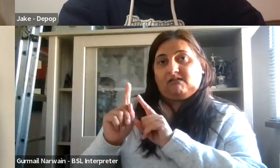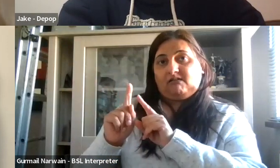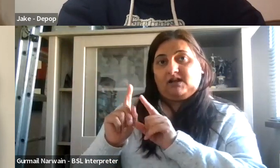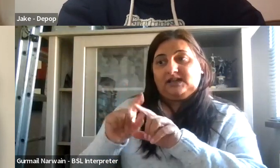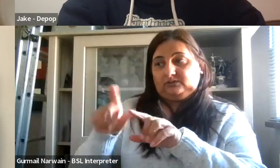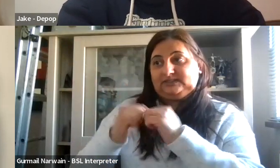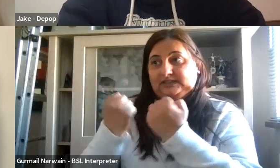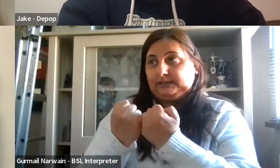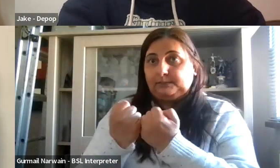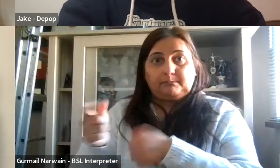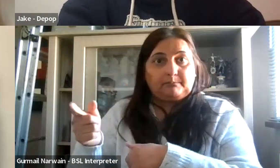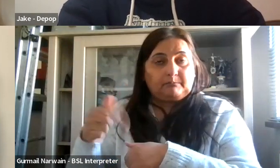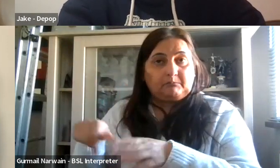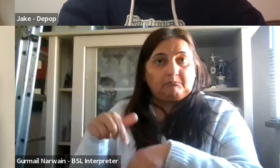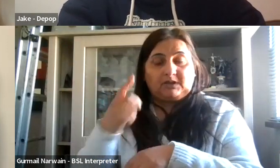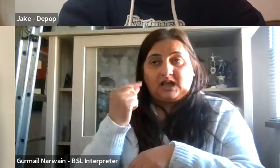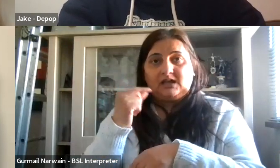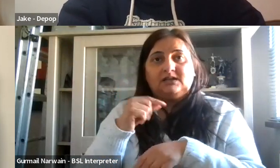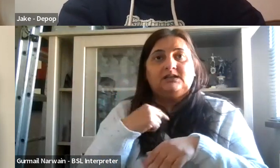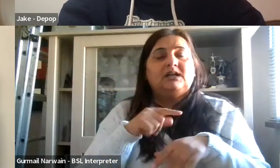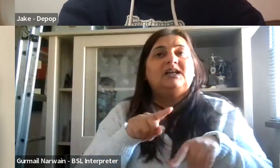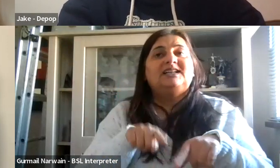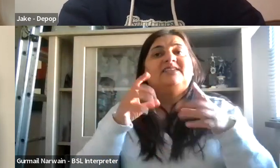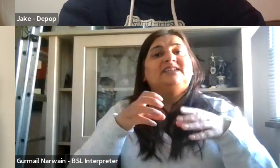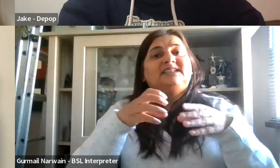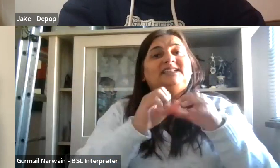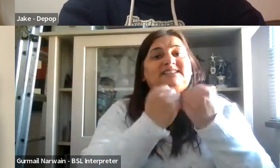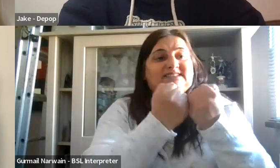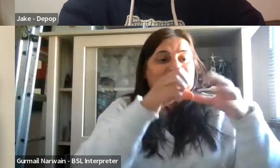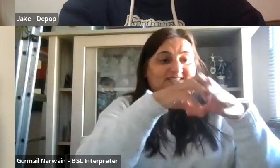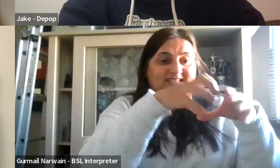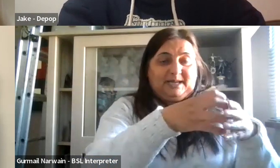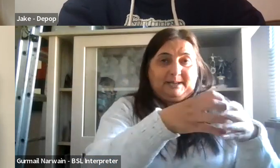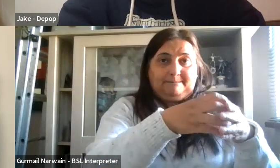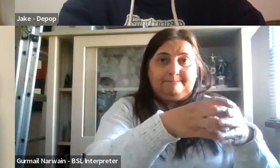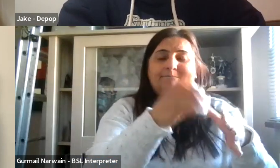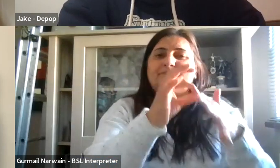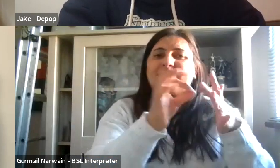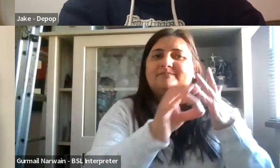And perhaps your people team. Then in different teams they might have a more specific technical